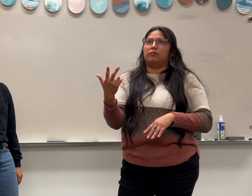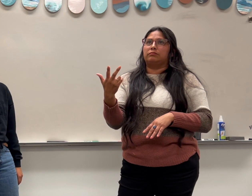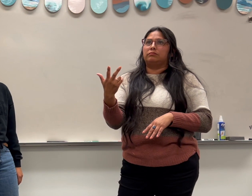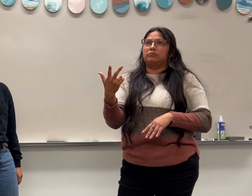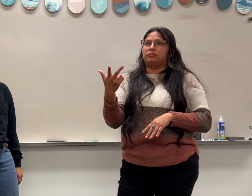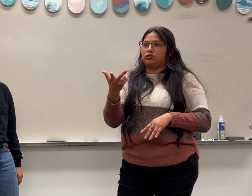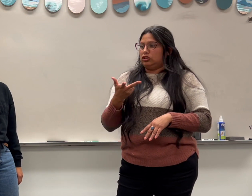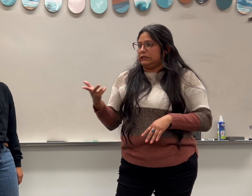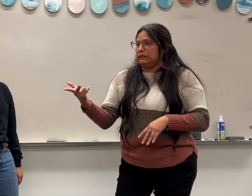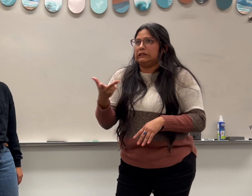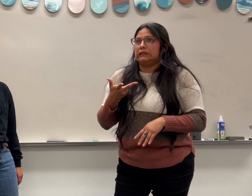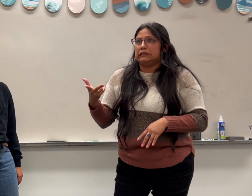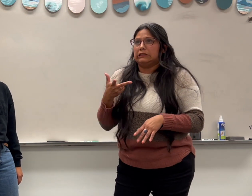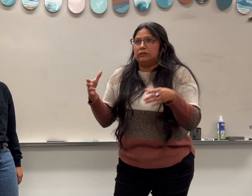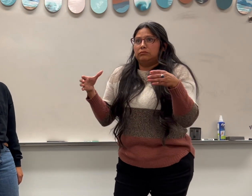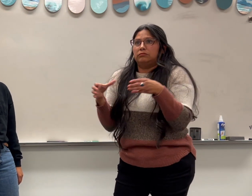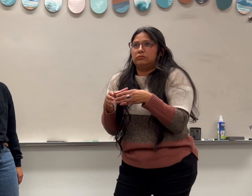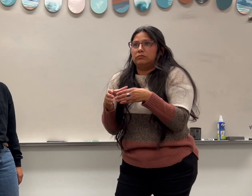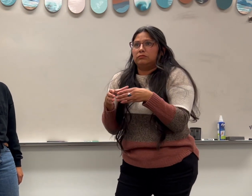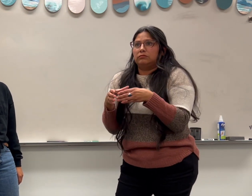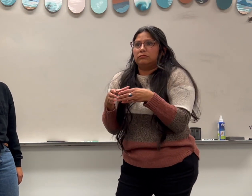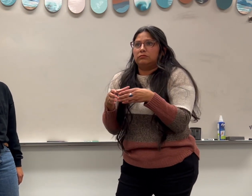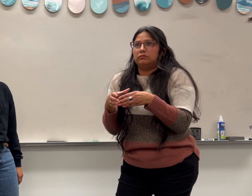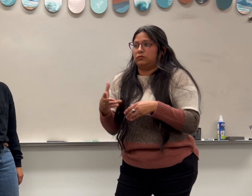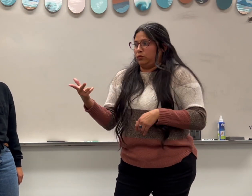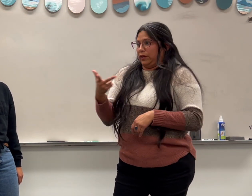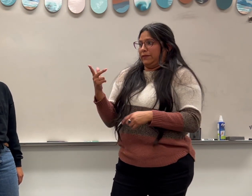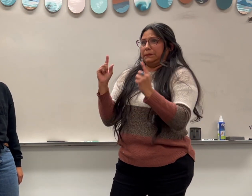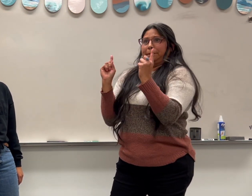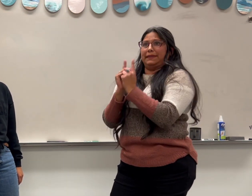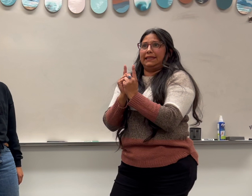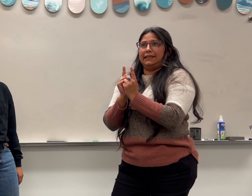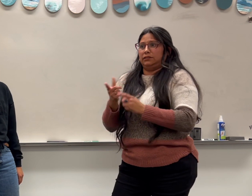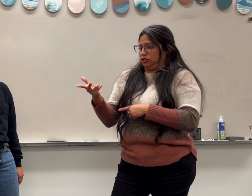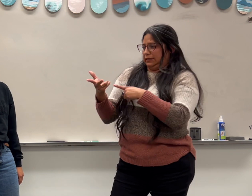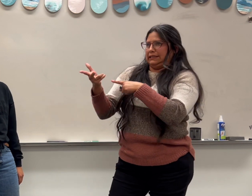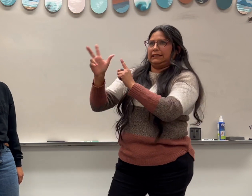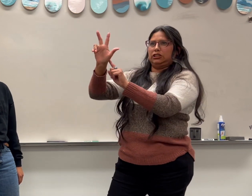a Winding Road it could be a sign this way that's the three of us so it's identifying and signifying